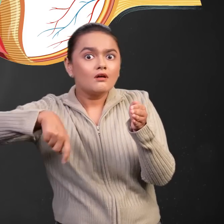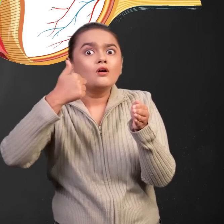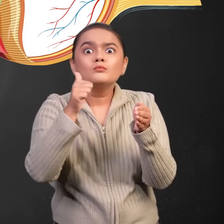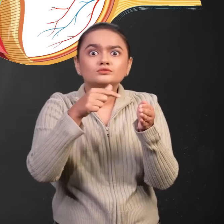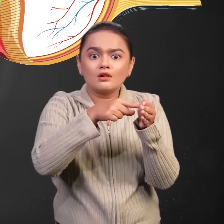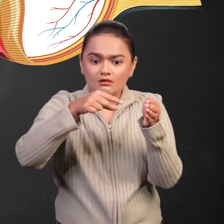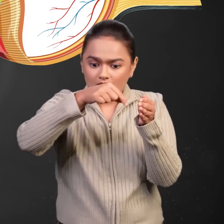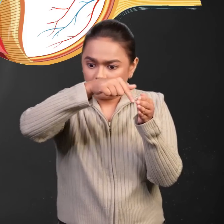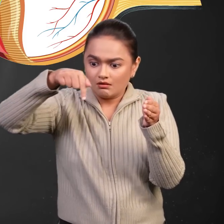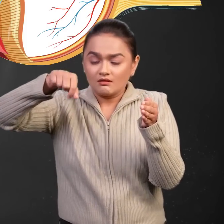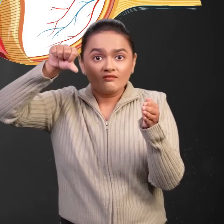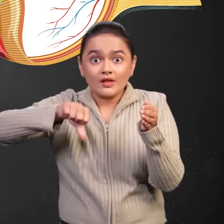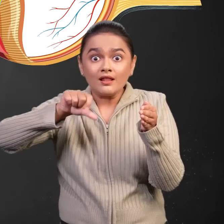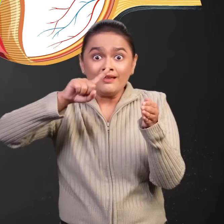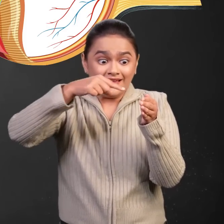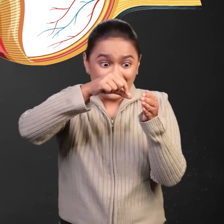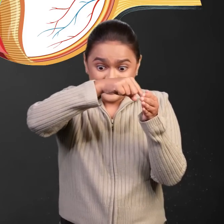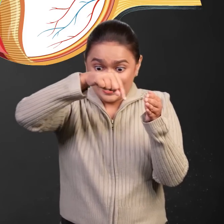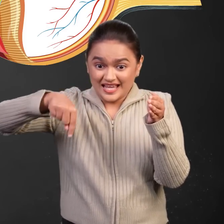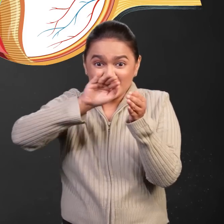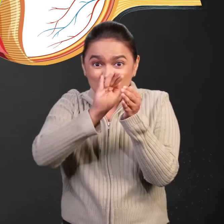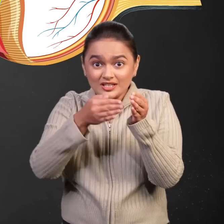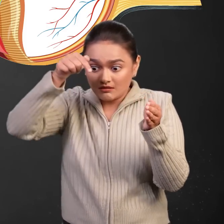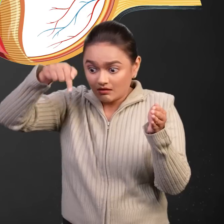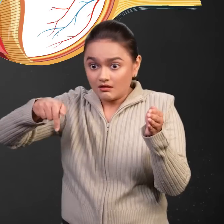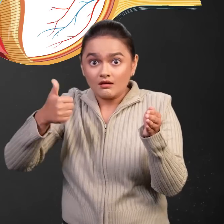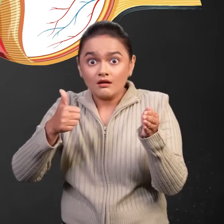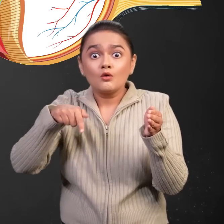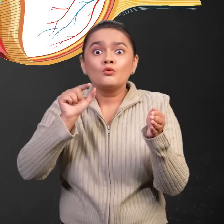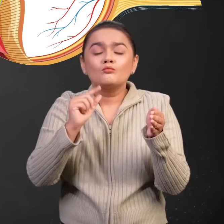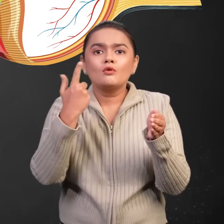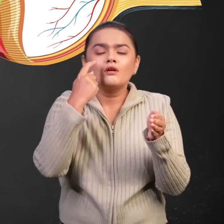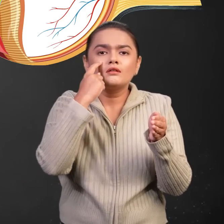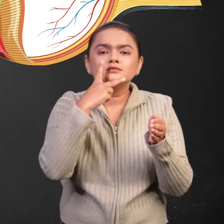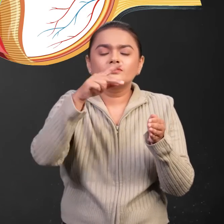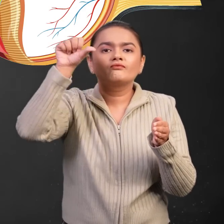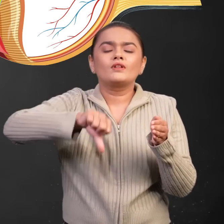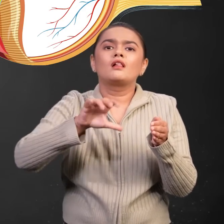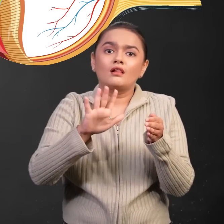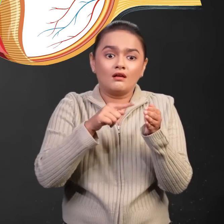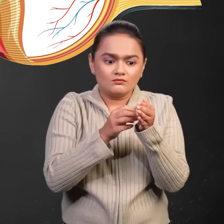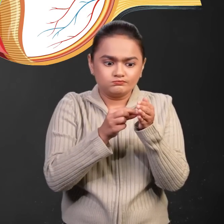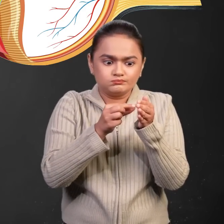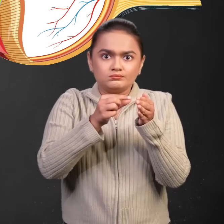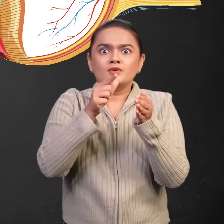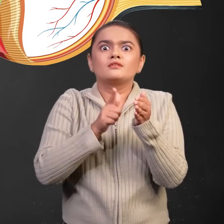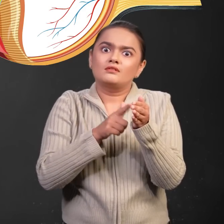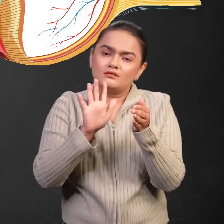the back of the eye, onto the retina, and the back then causes visual loss. You do cataract formation.